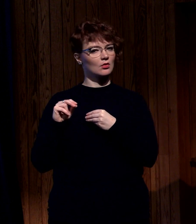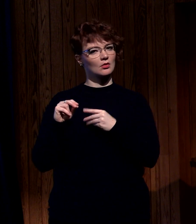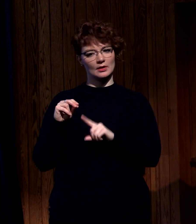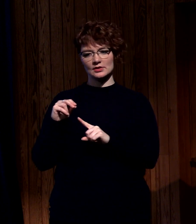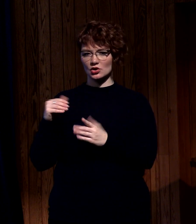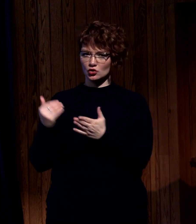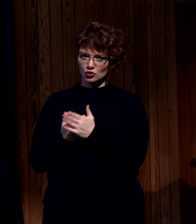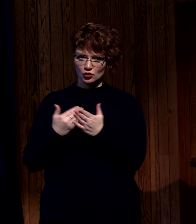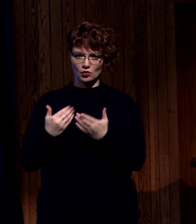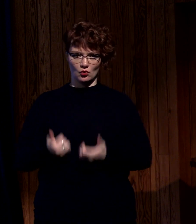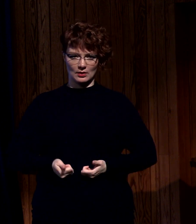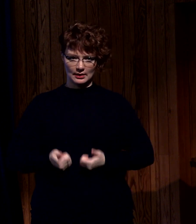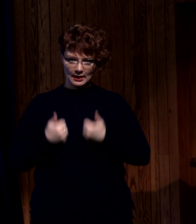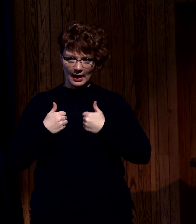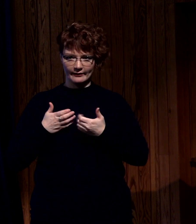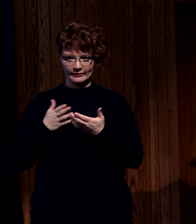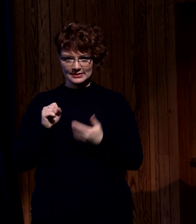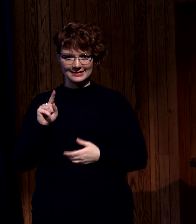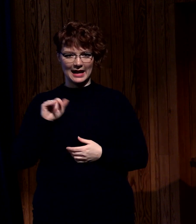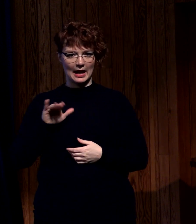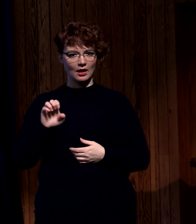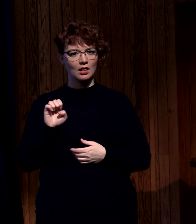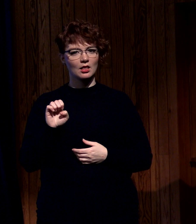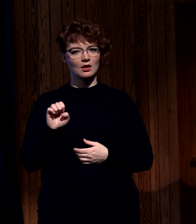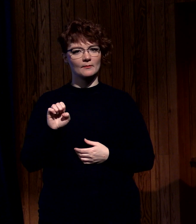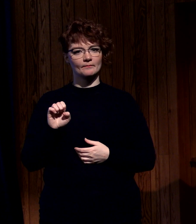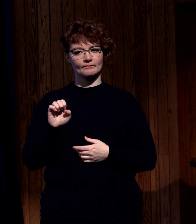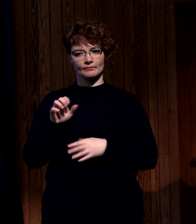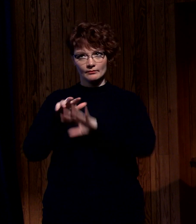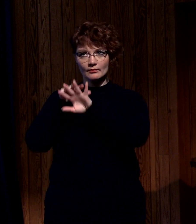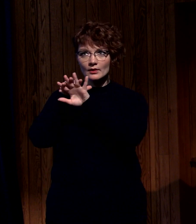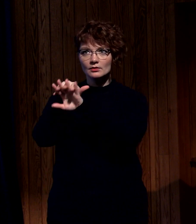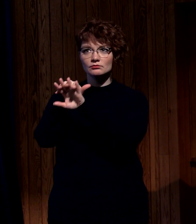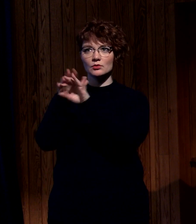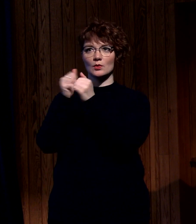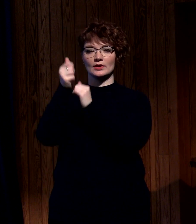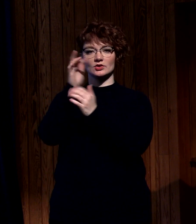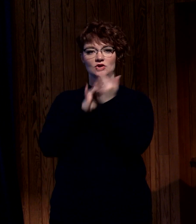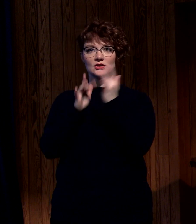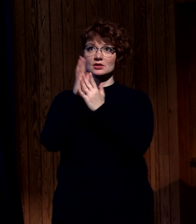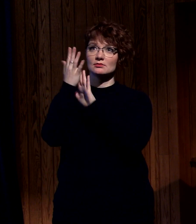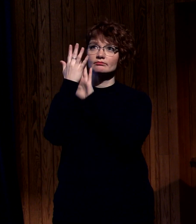way to live. abiding in Jesus is means that he is our